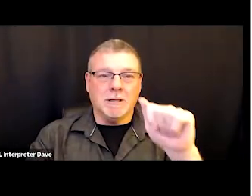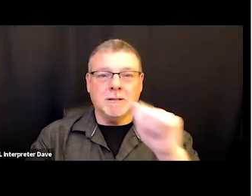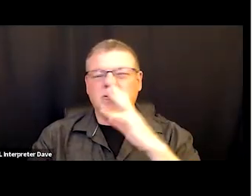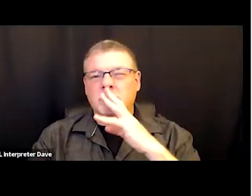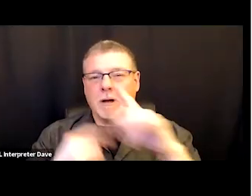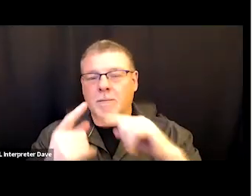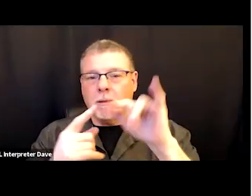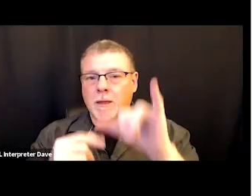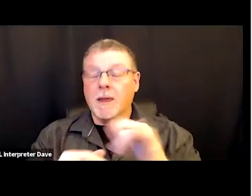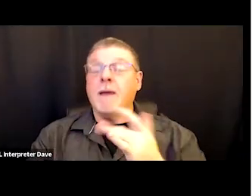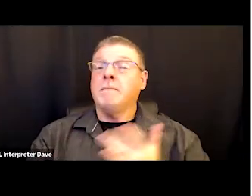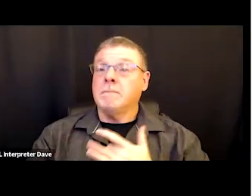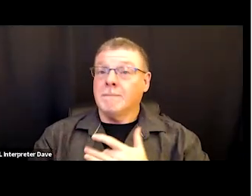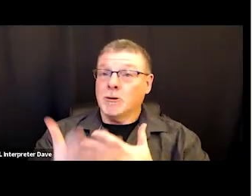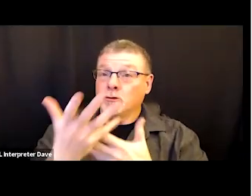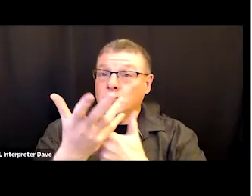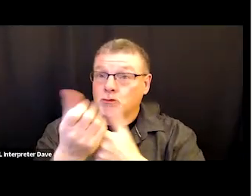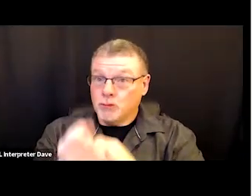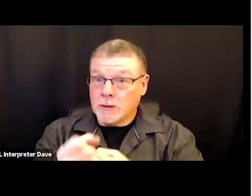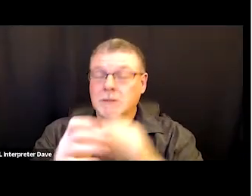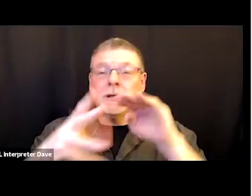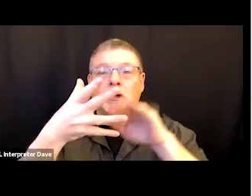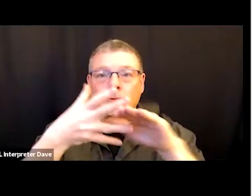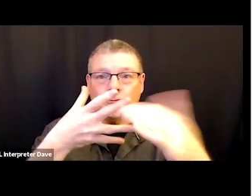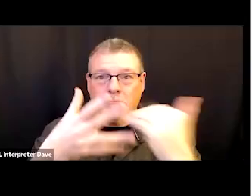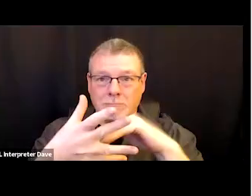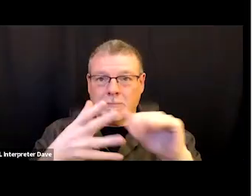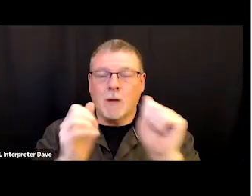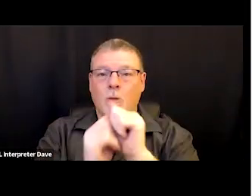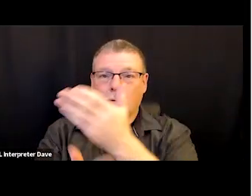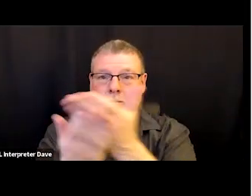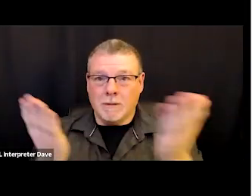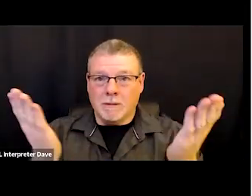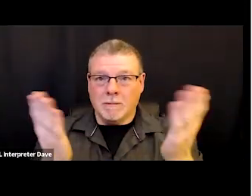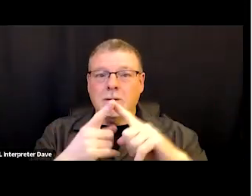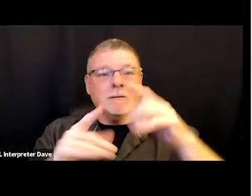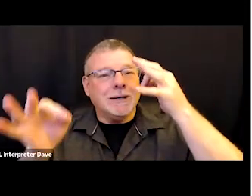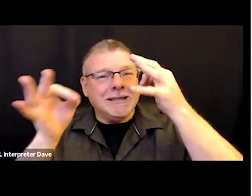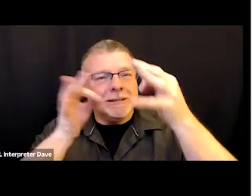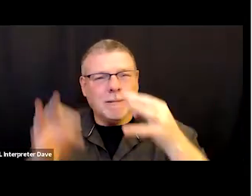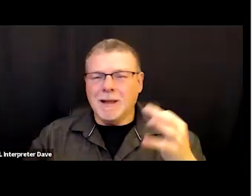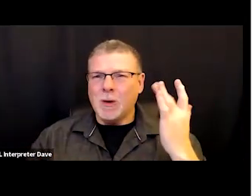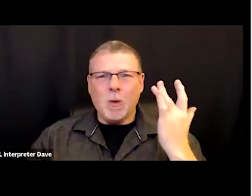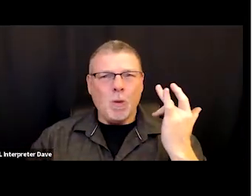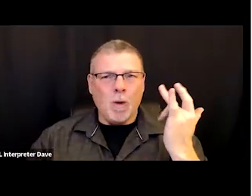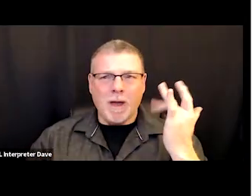We need to be trustworthy and transparent with them to explain, why are we drug testing today?